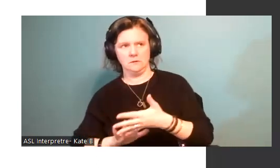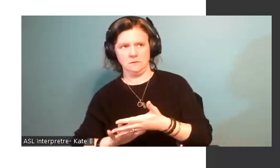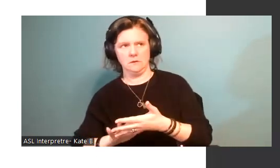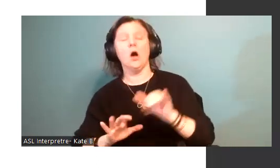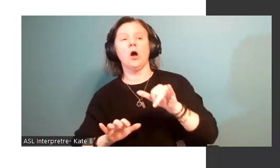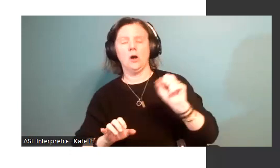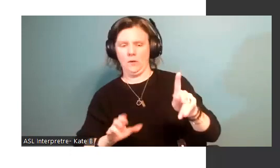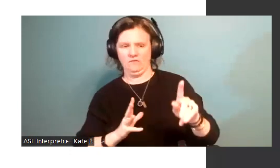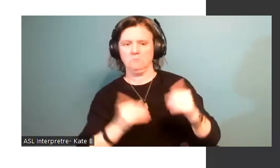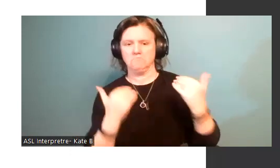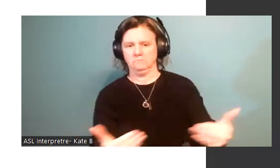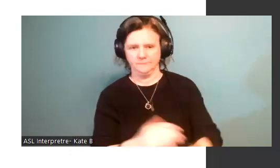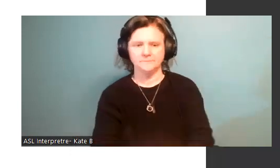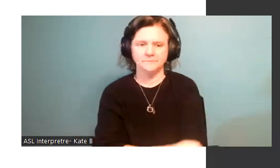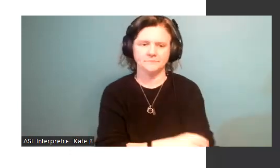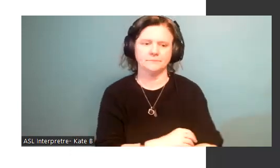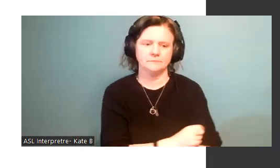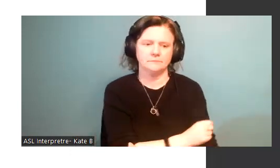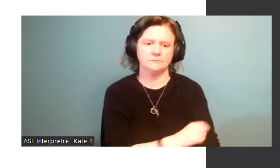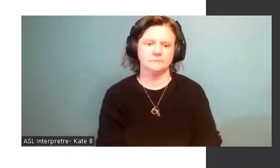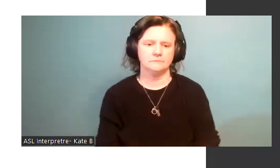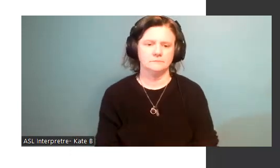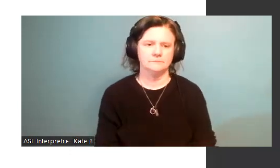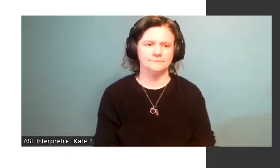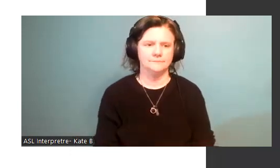Status expanded can let the user know, for